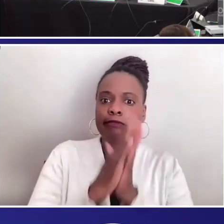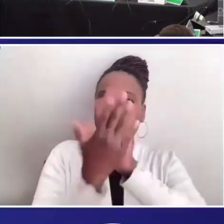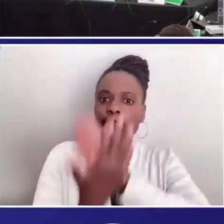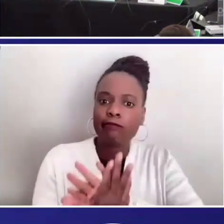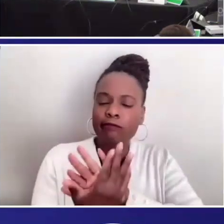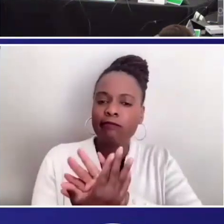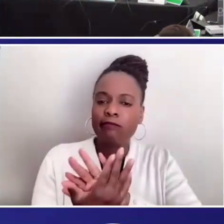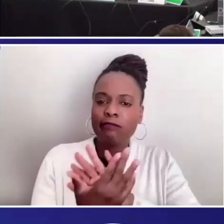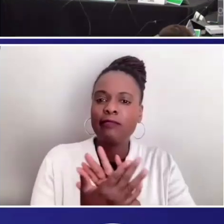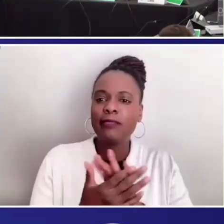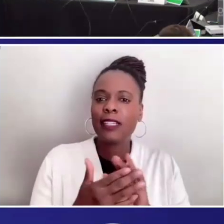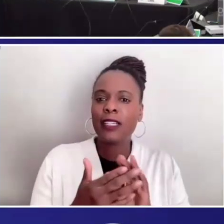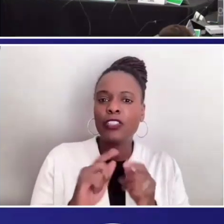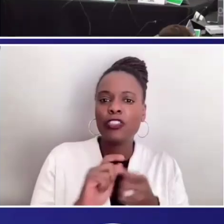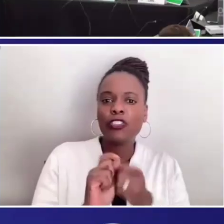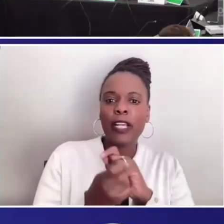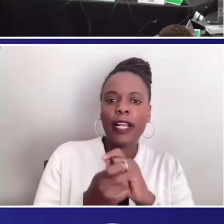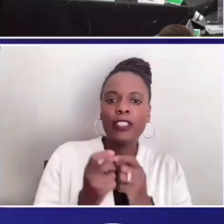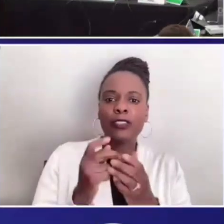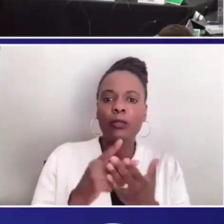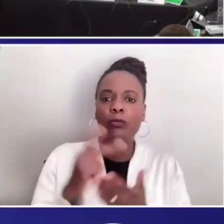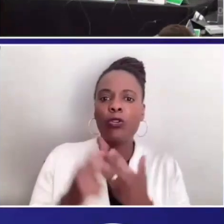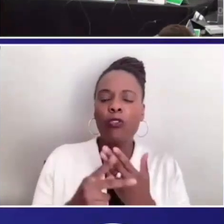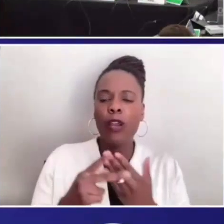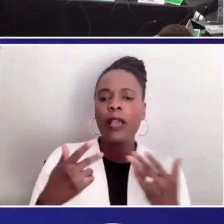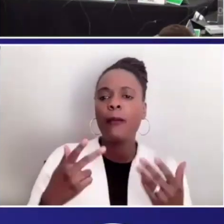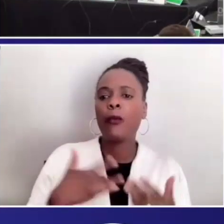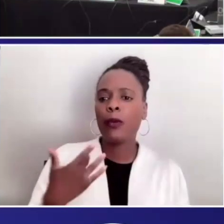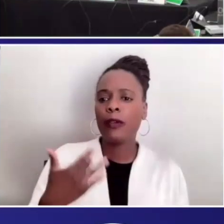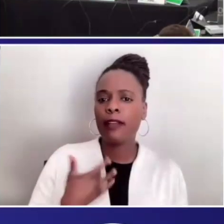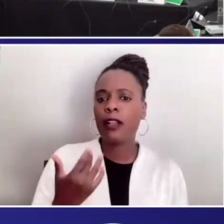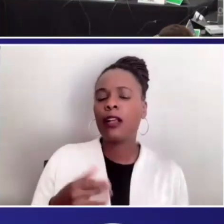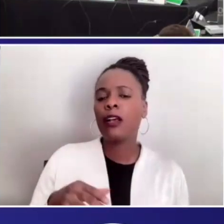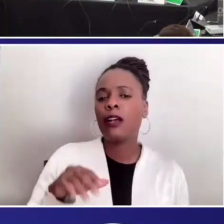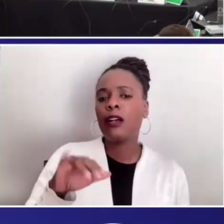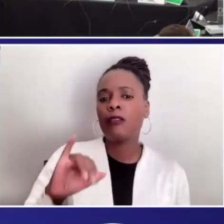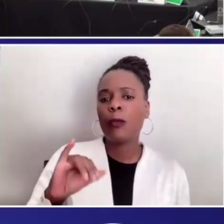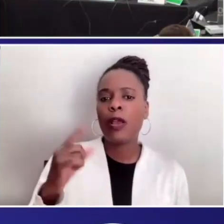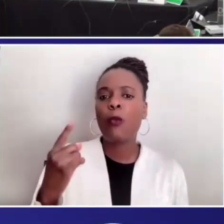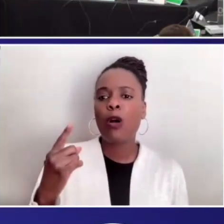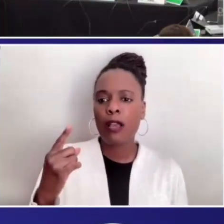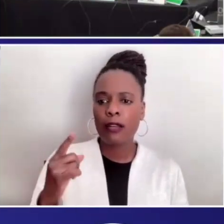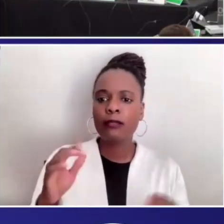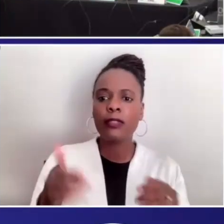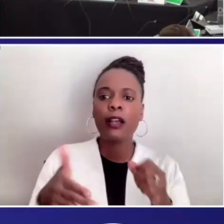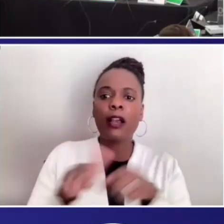But we view Romanette one as covering most of that. You know, you can't automatically just create a new program that has no